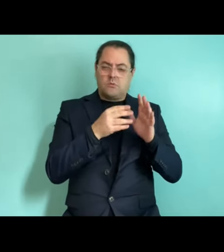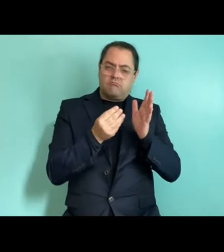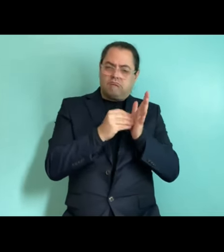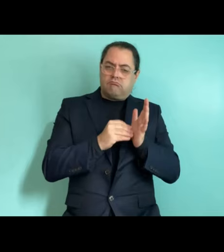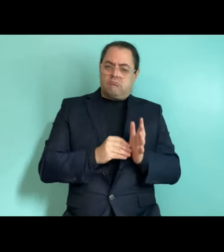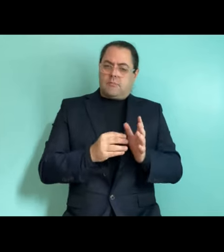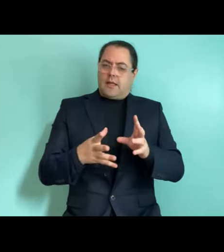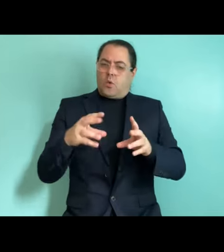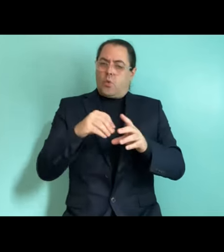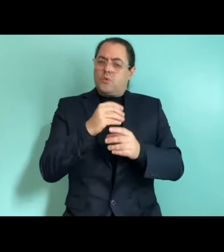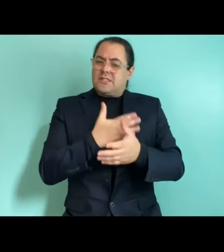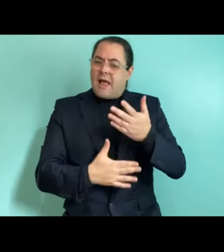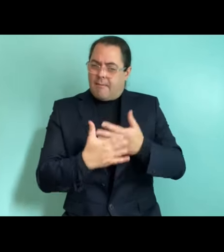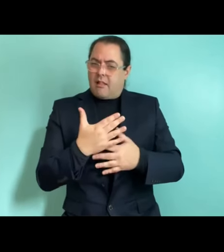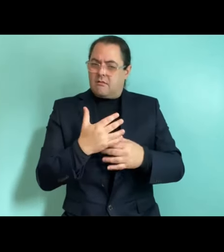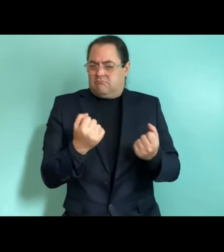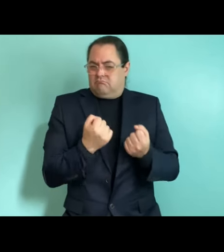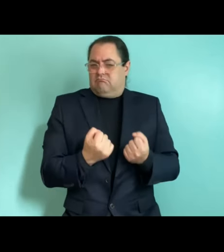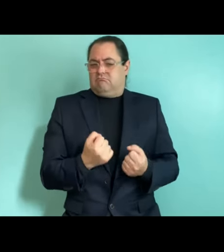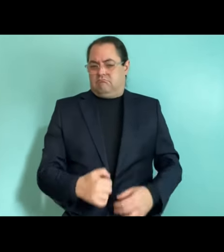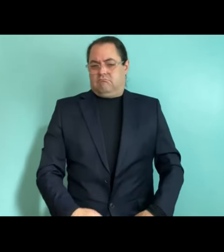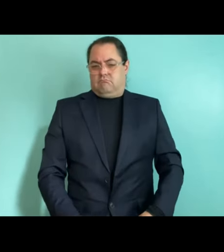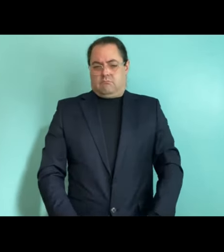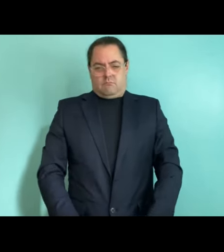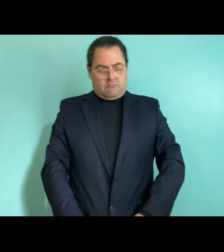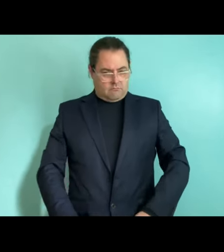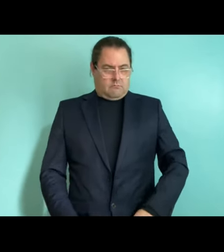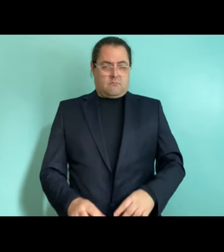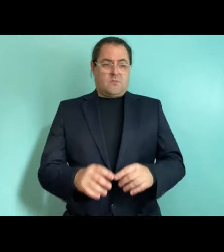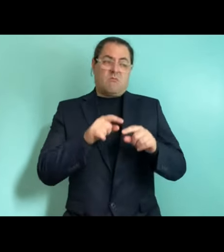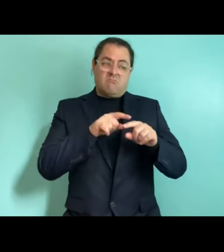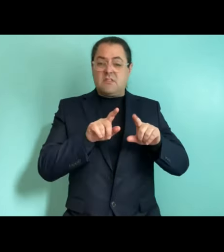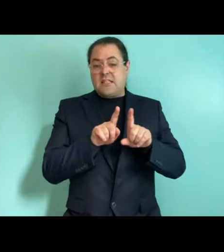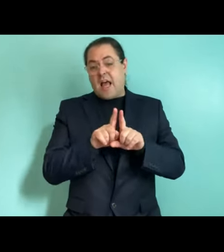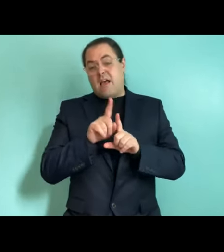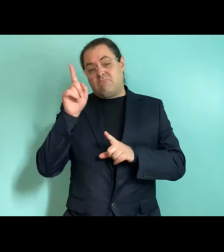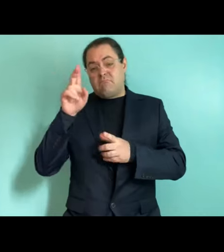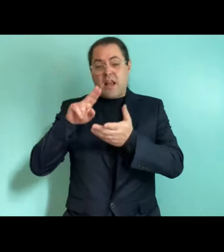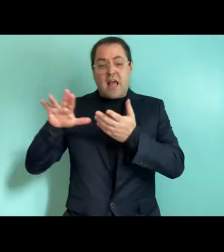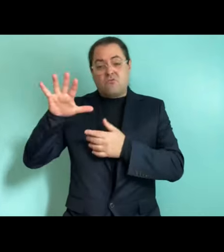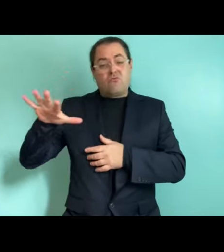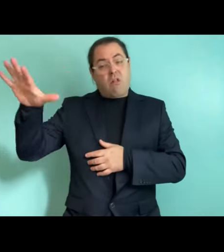I say that the company level that's what we do. 12:13:54 And we also do that at the national level by making dinner puts in NA reforms